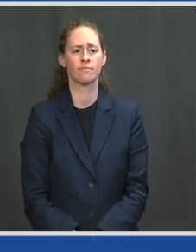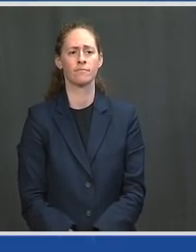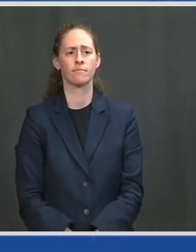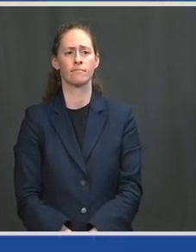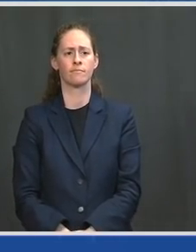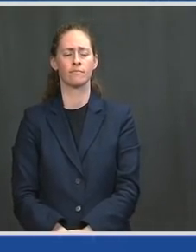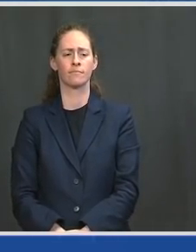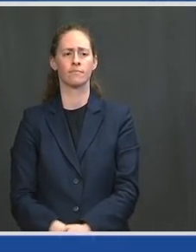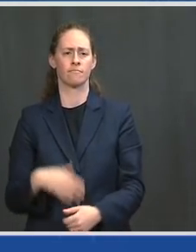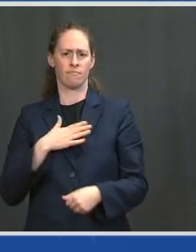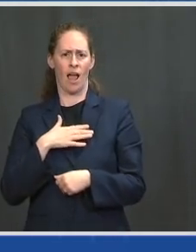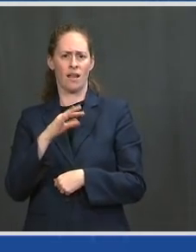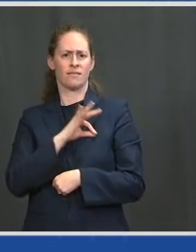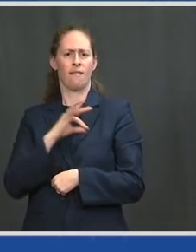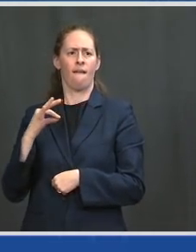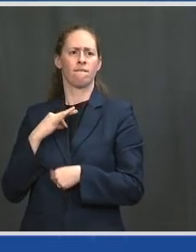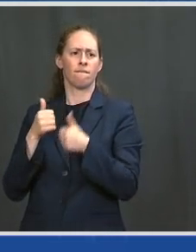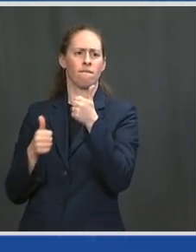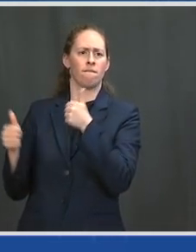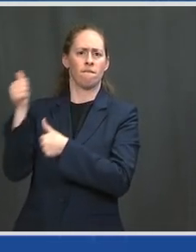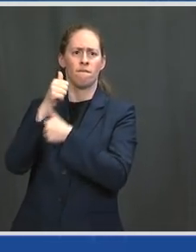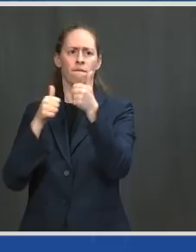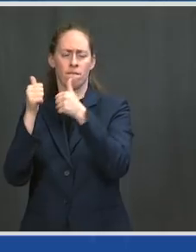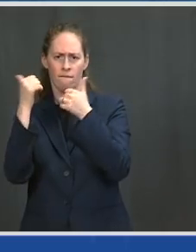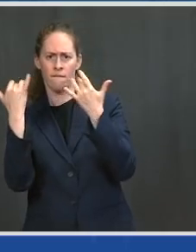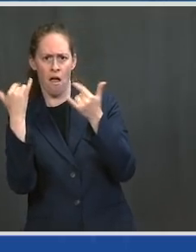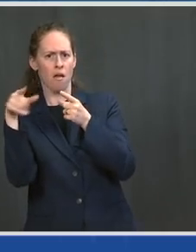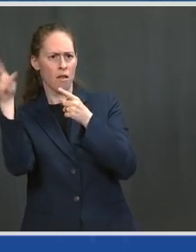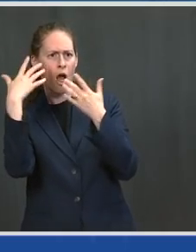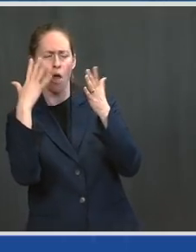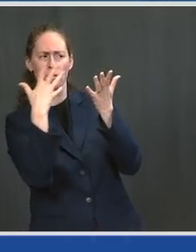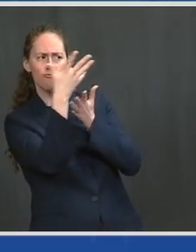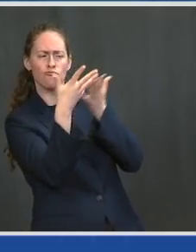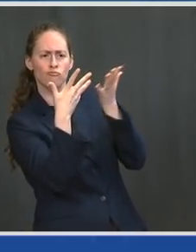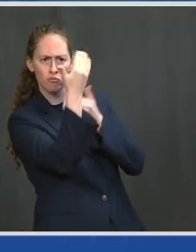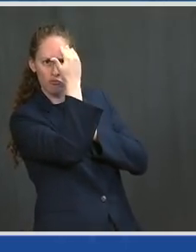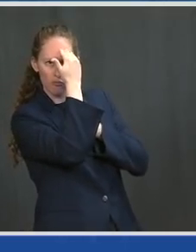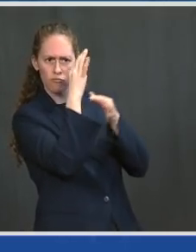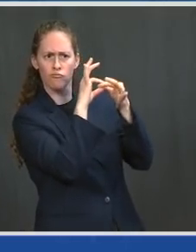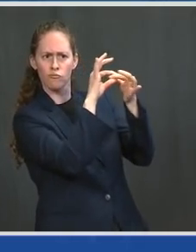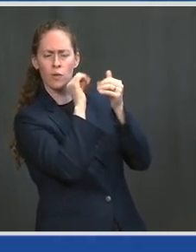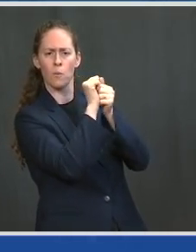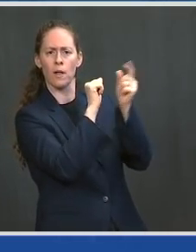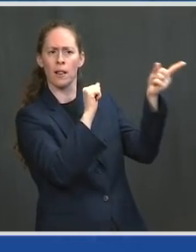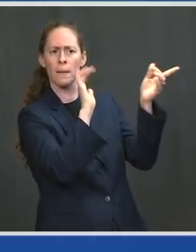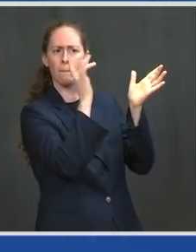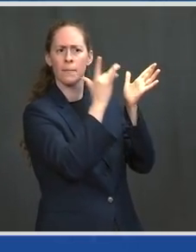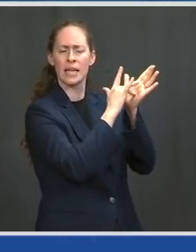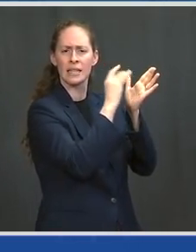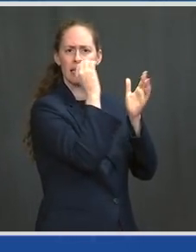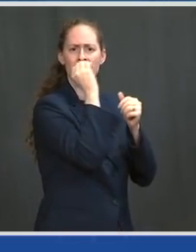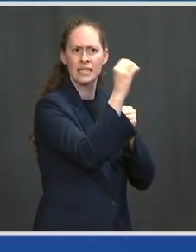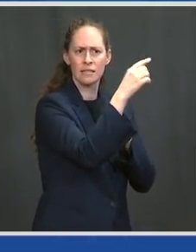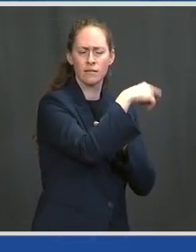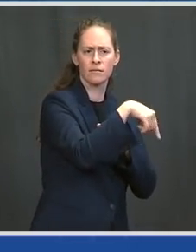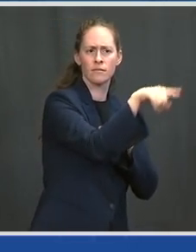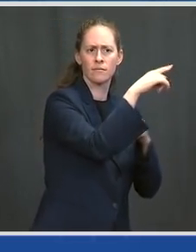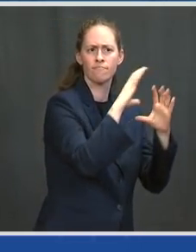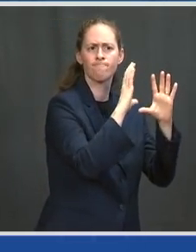in the Middle East -- not just with the Israelis, but also with everyone from the Egyptians, to the Saudis, to the Emiratis, et cetera.